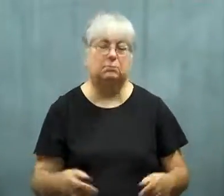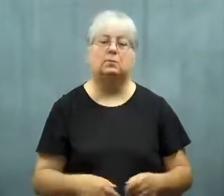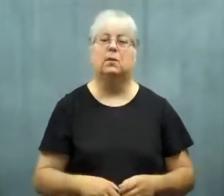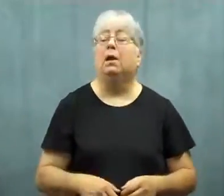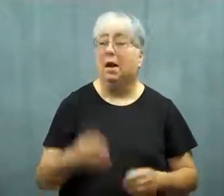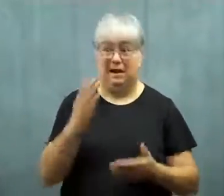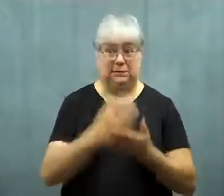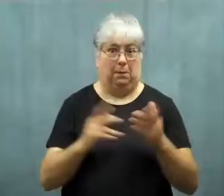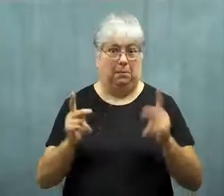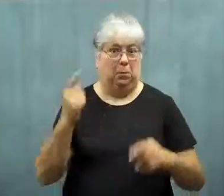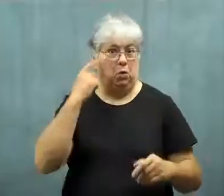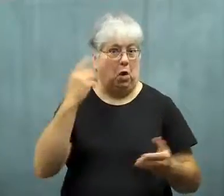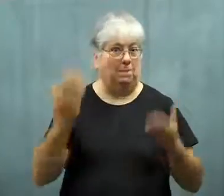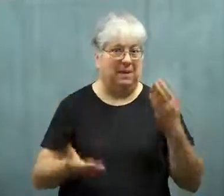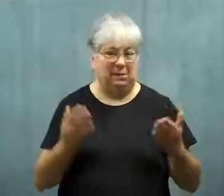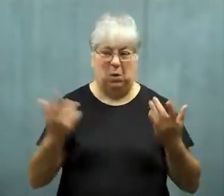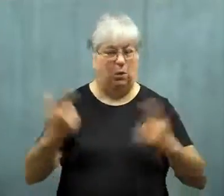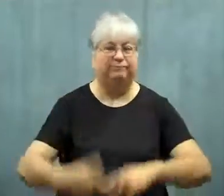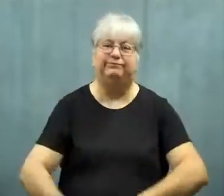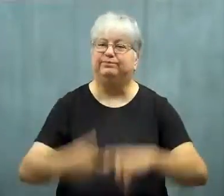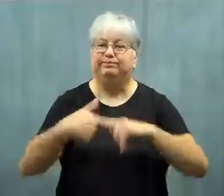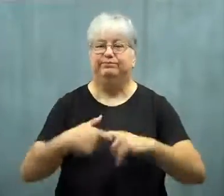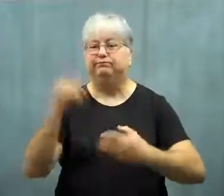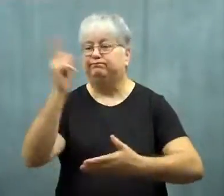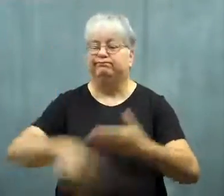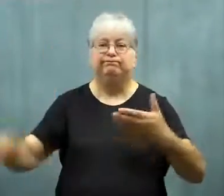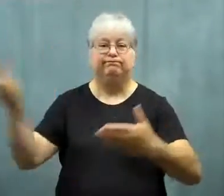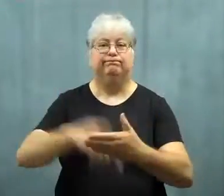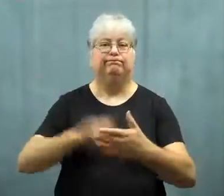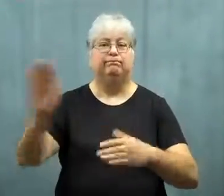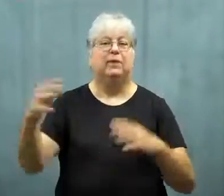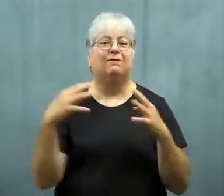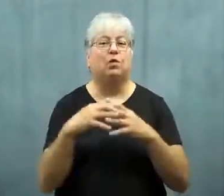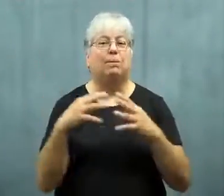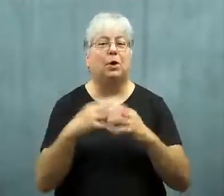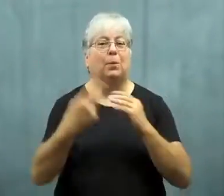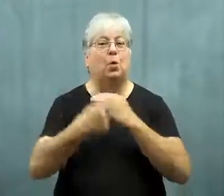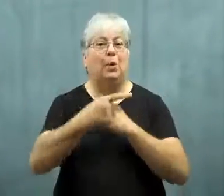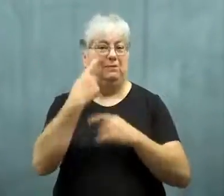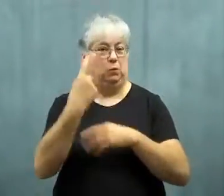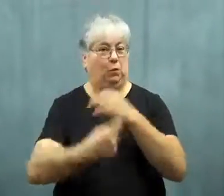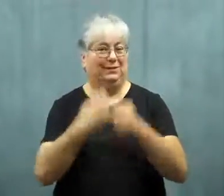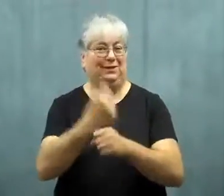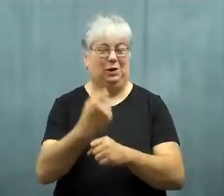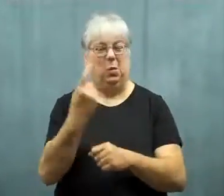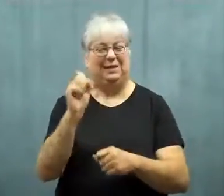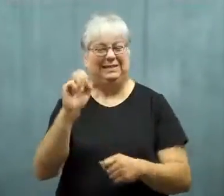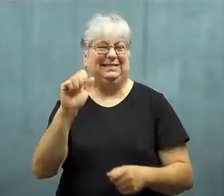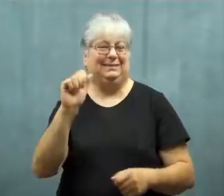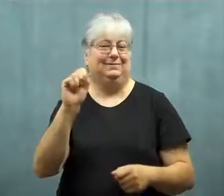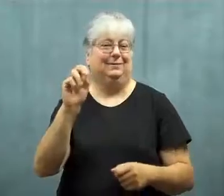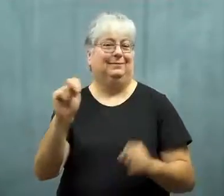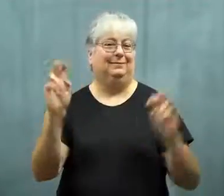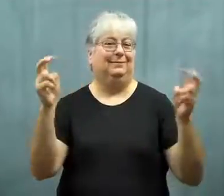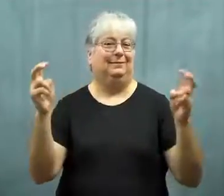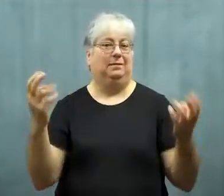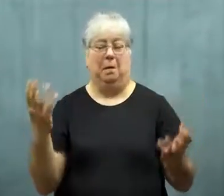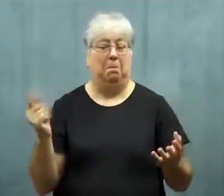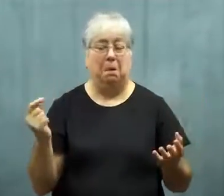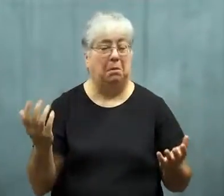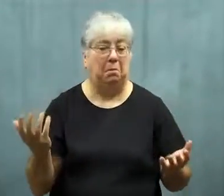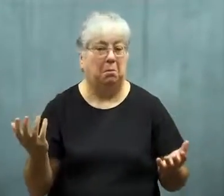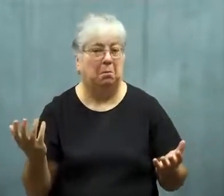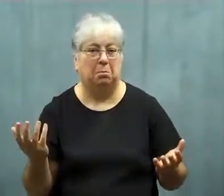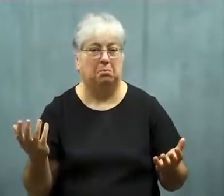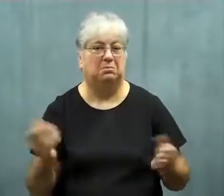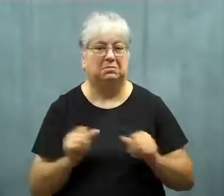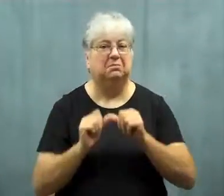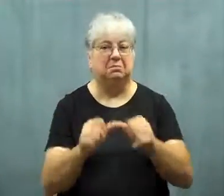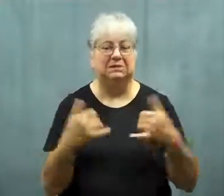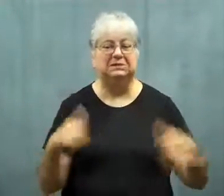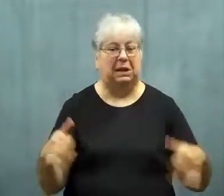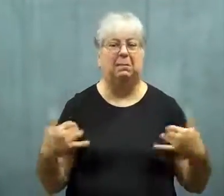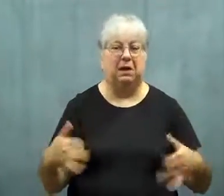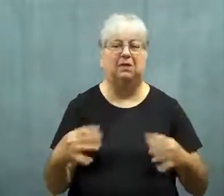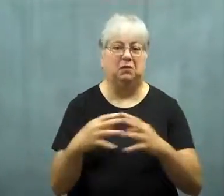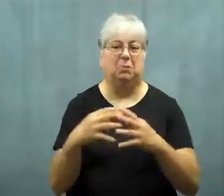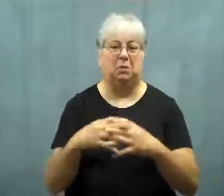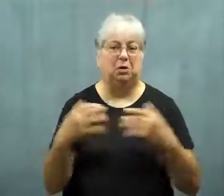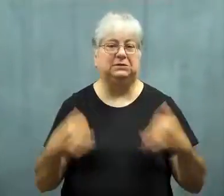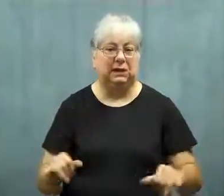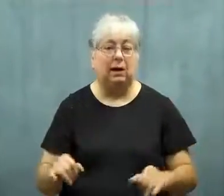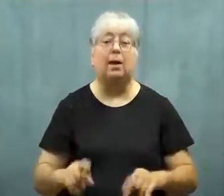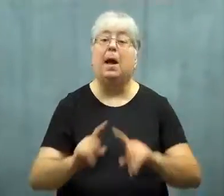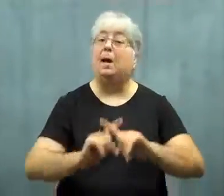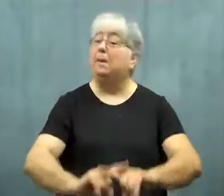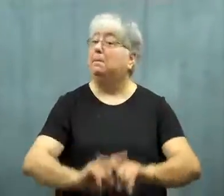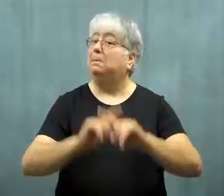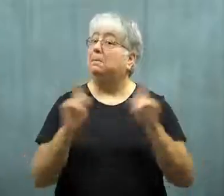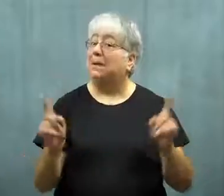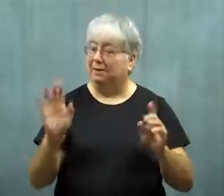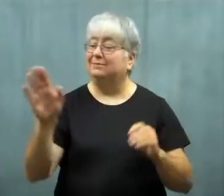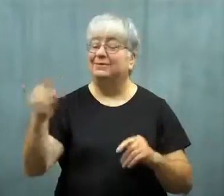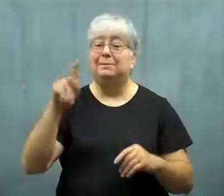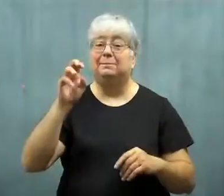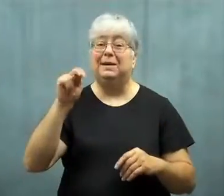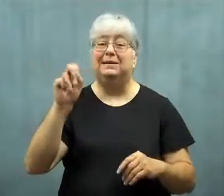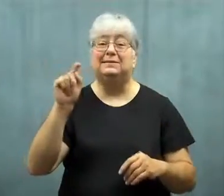Some had thought the football program would be suspended for the season.